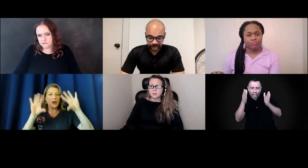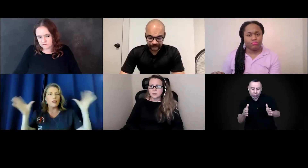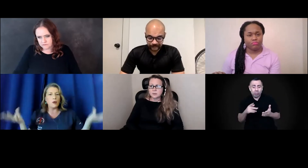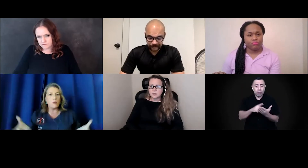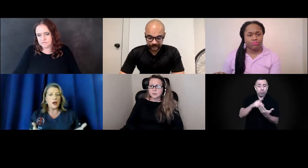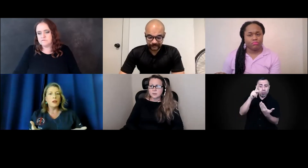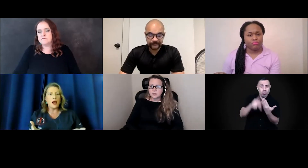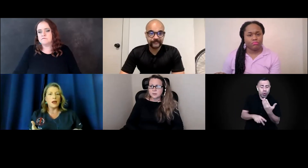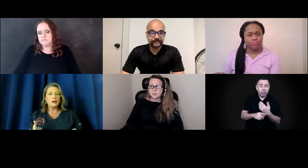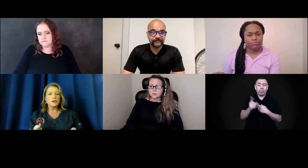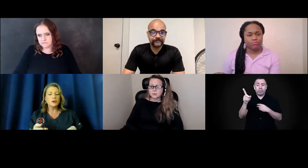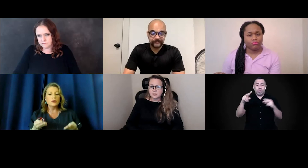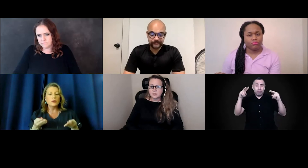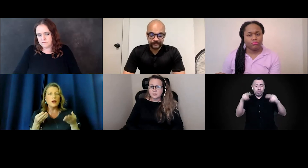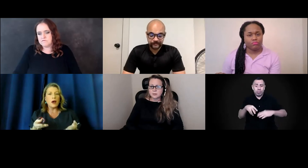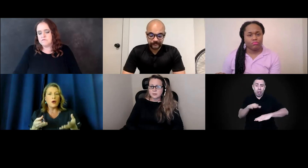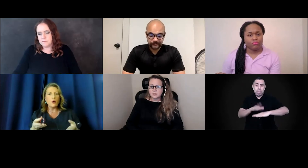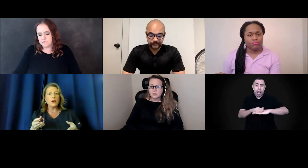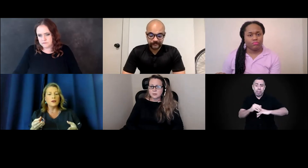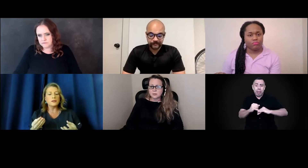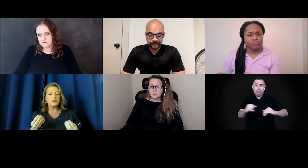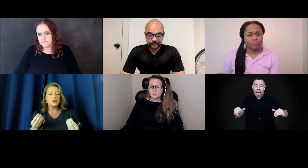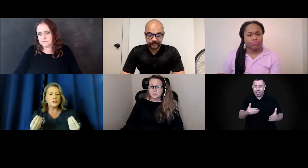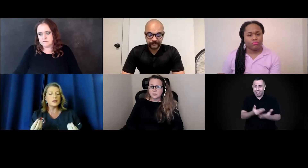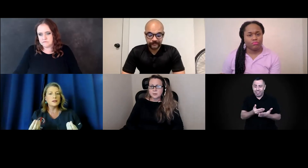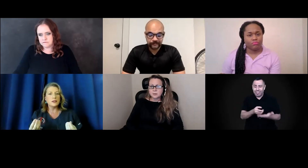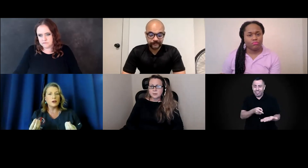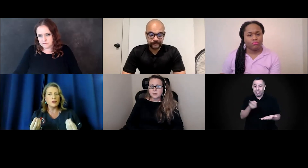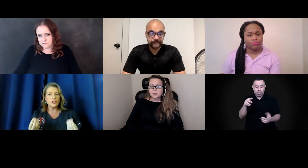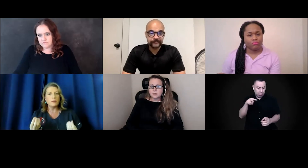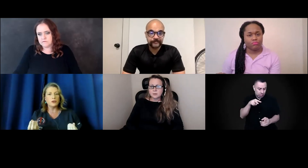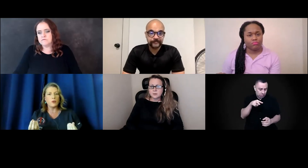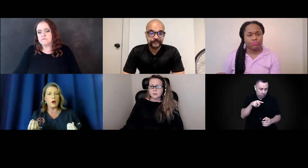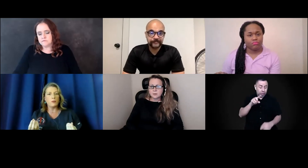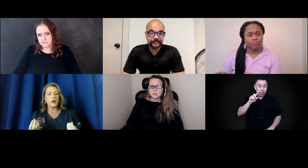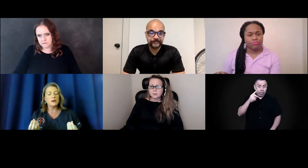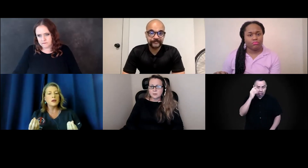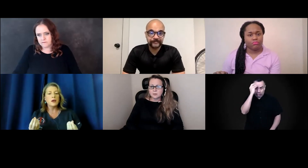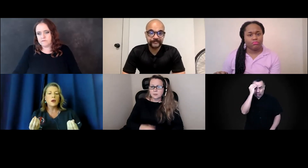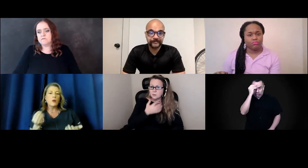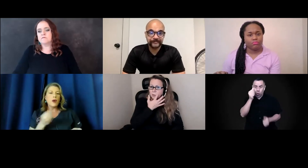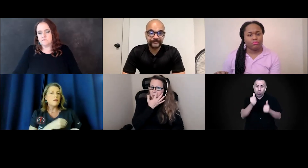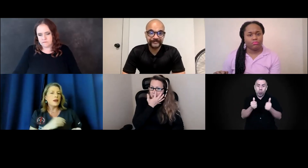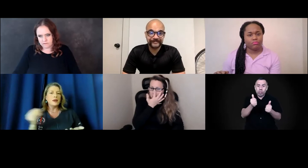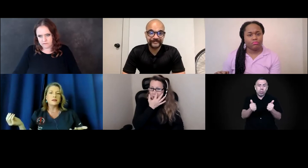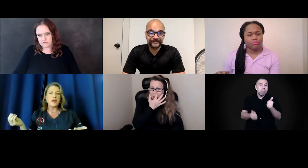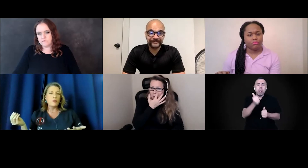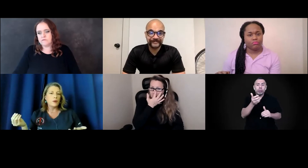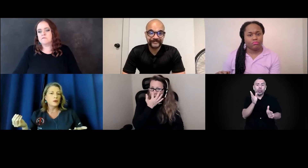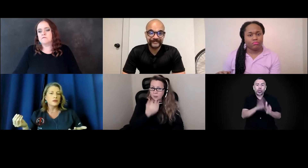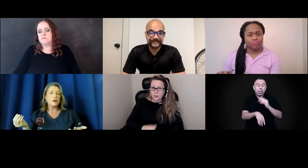at their bottom line to not always just consider the cheapest route because we have many examples